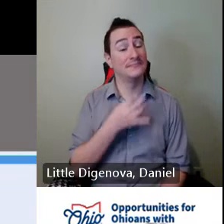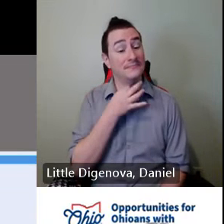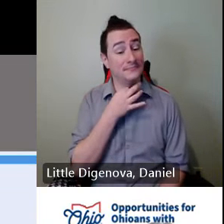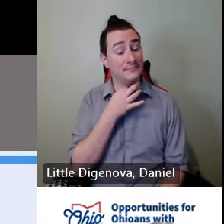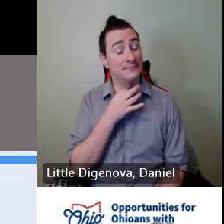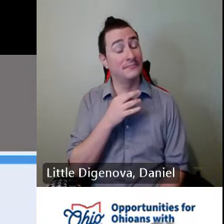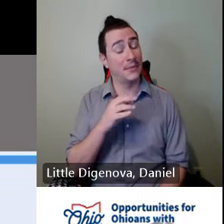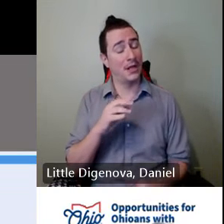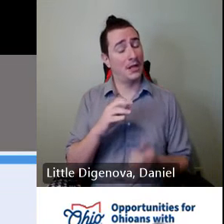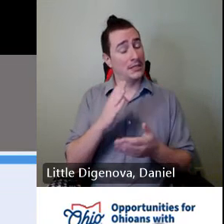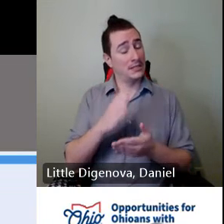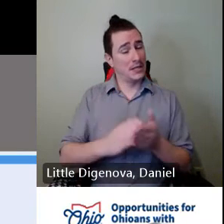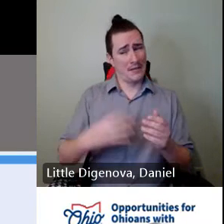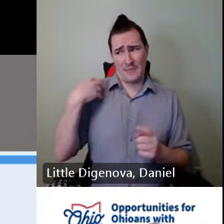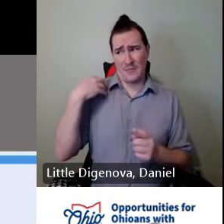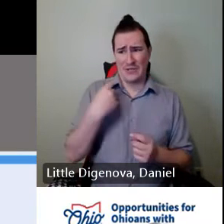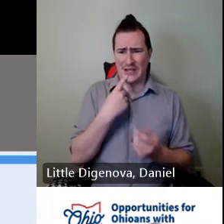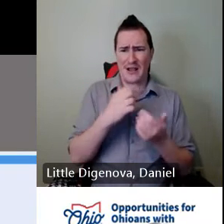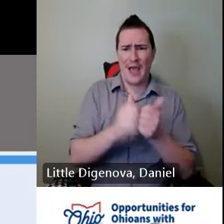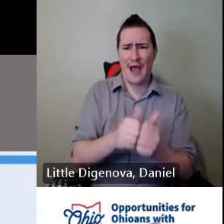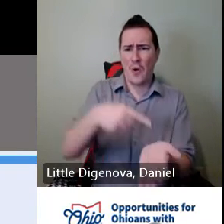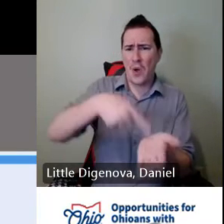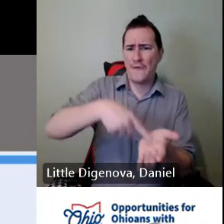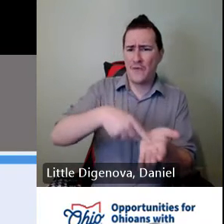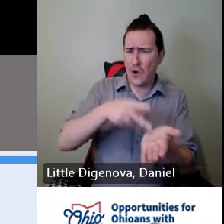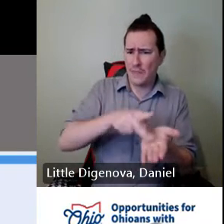that come with a cost. Can you provide some best practices to help them?